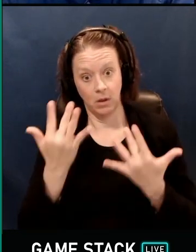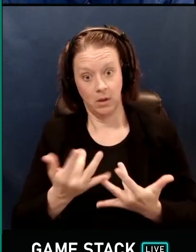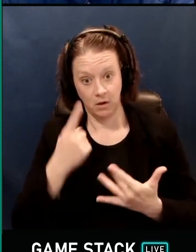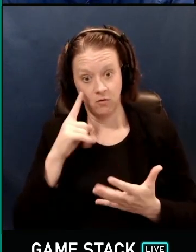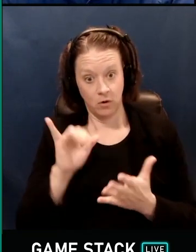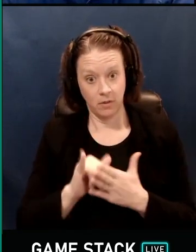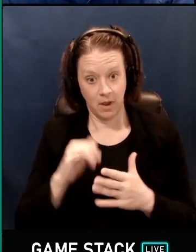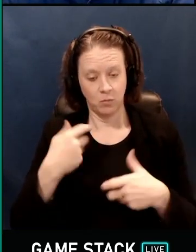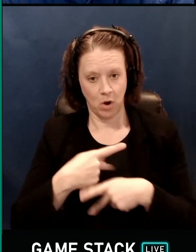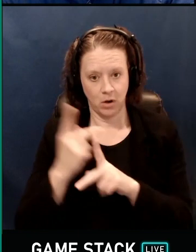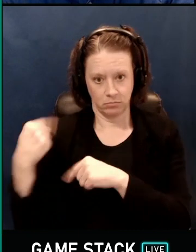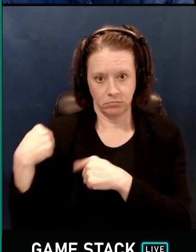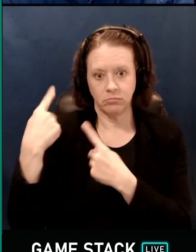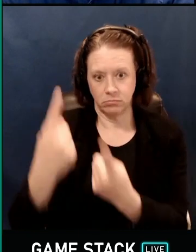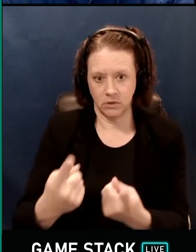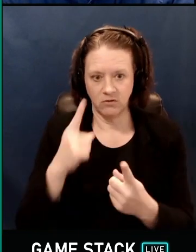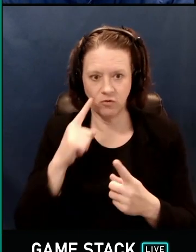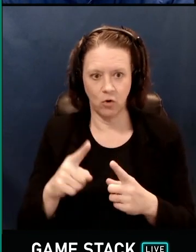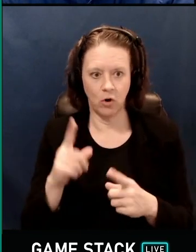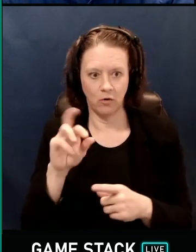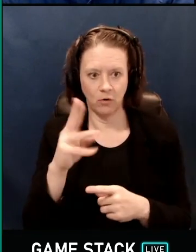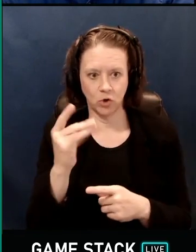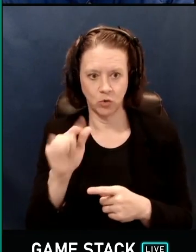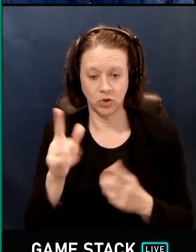It's a real game changer.